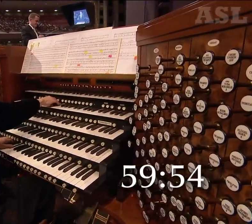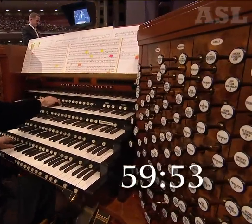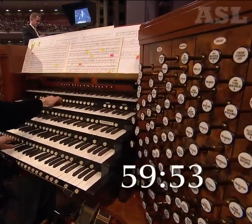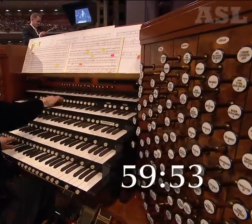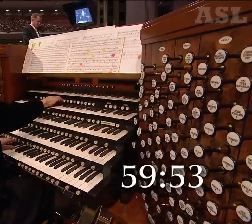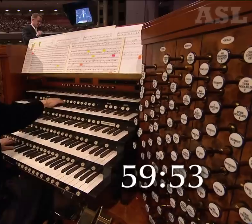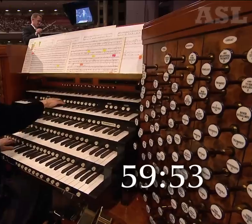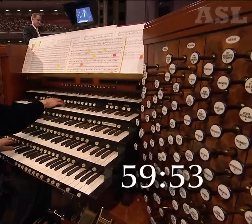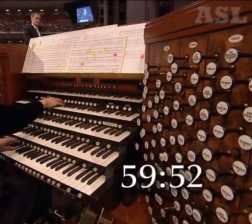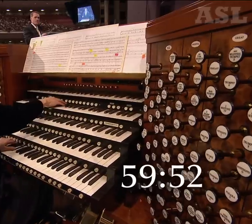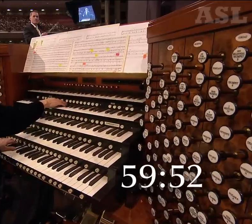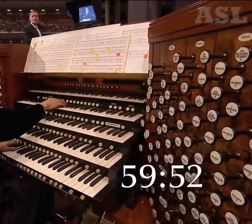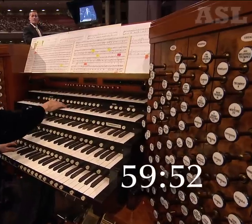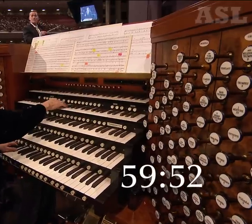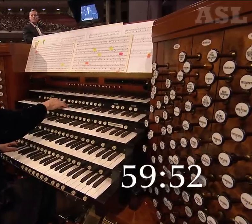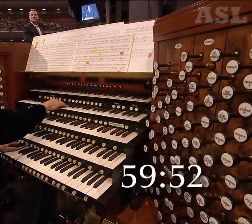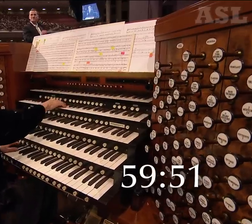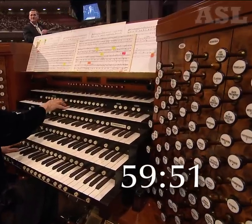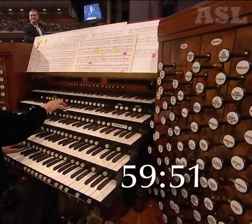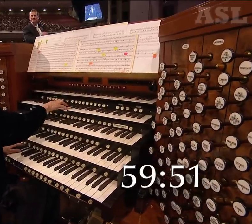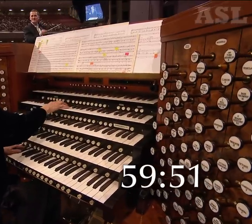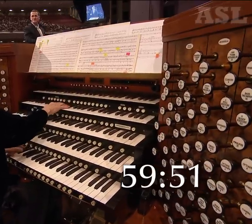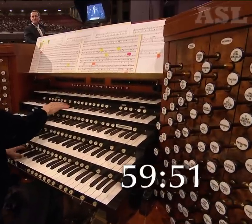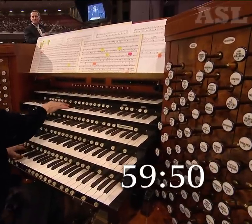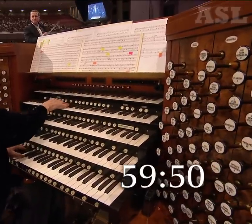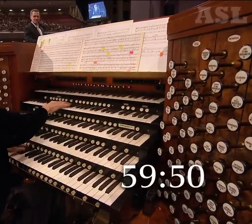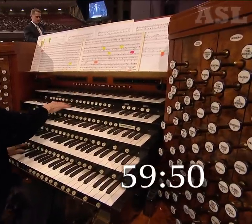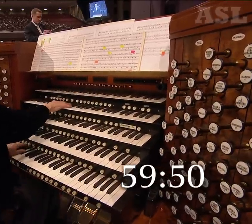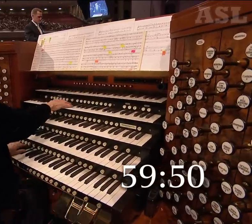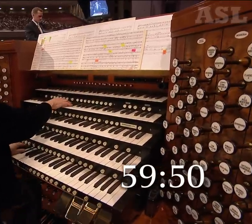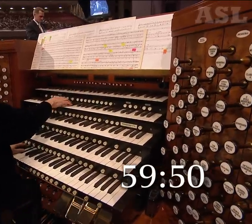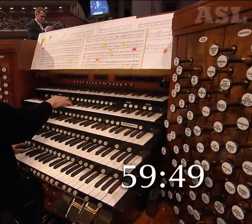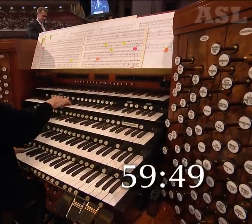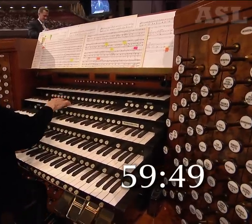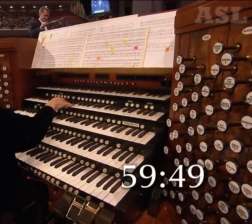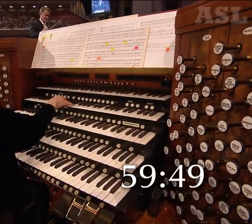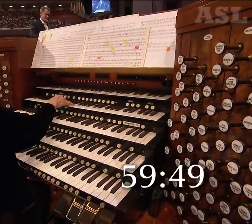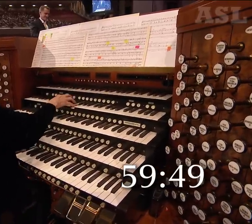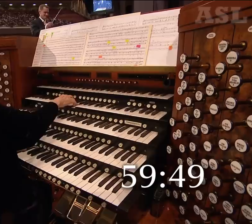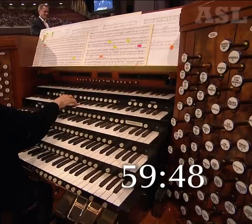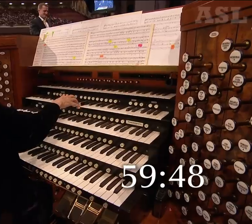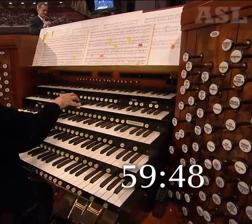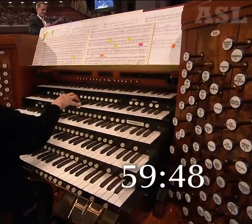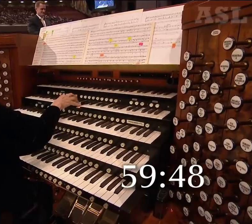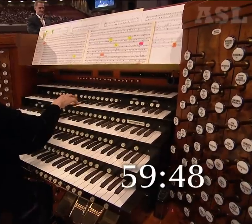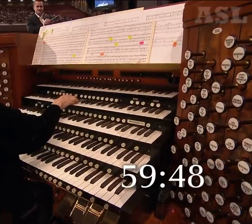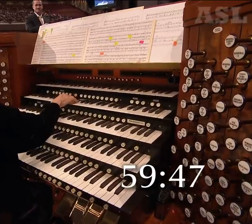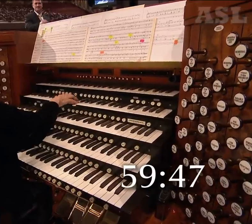OF LATTER-DAY SAINTS.